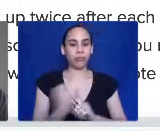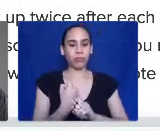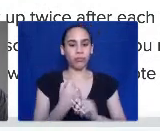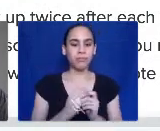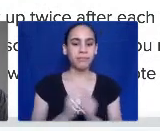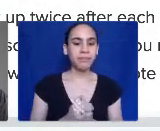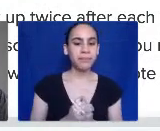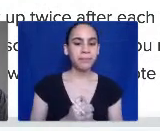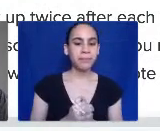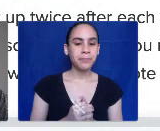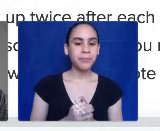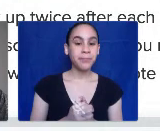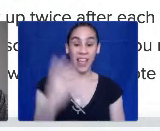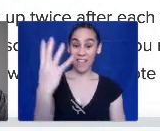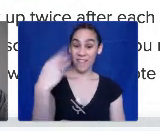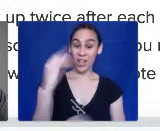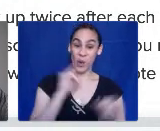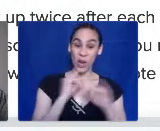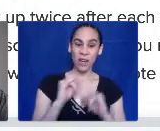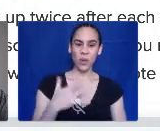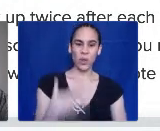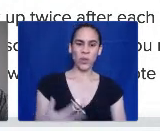a lot of judgments happen right the quality of the interview